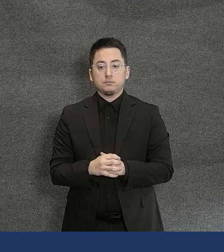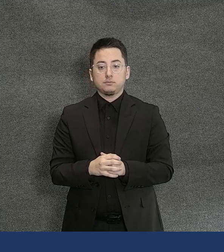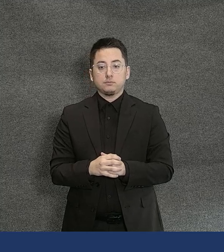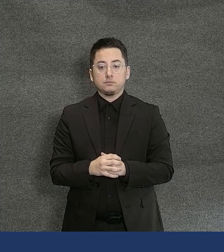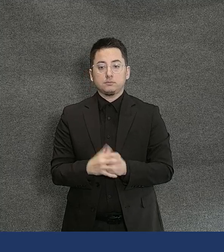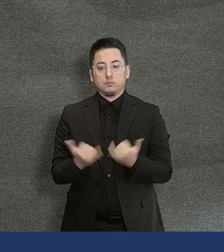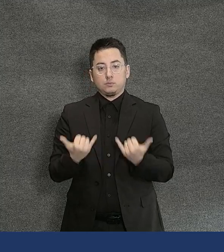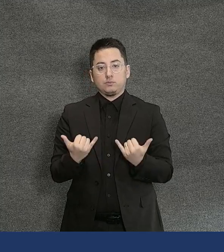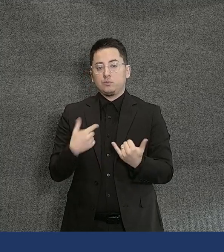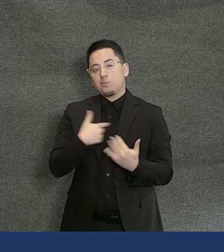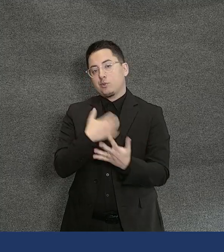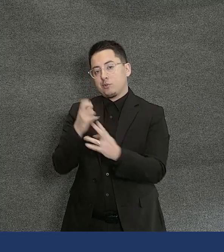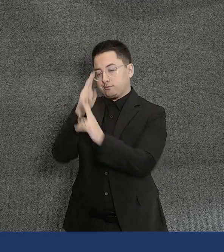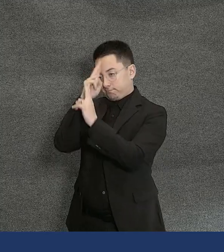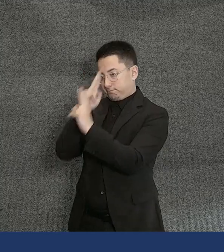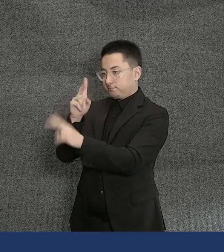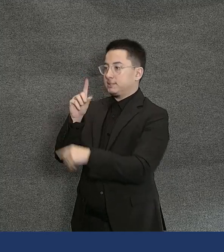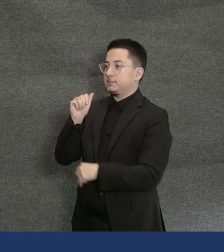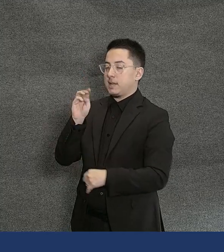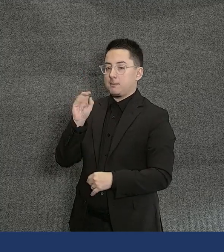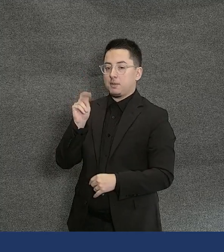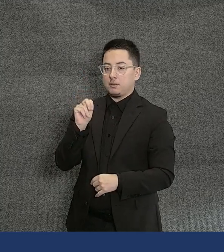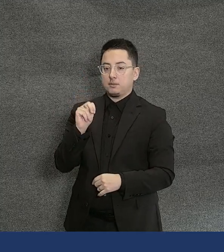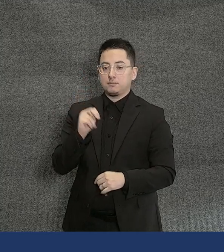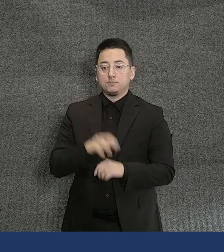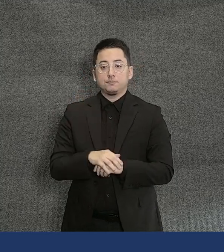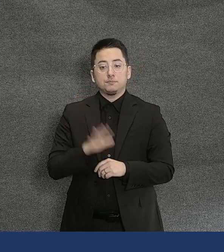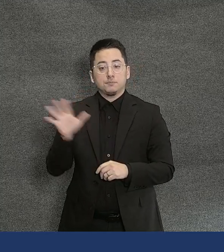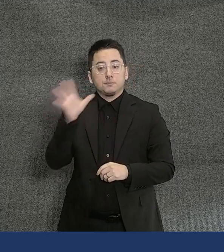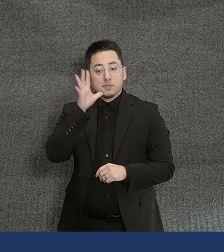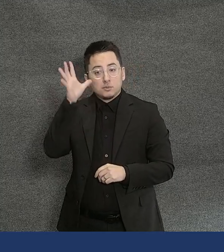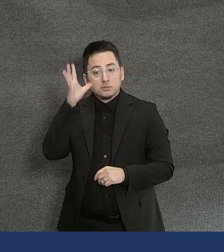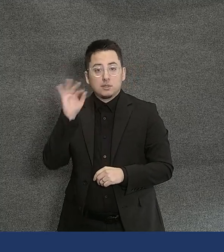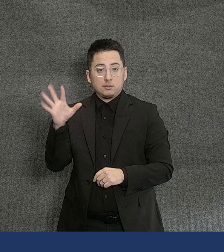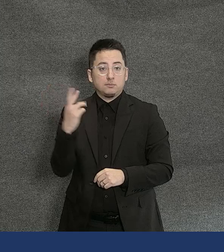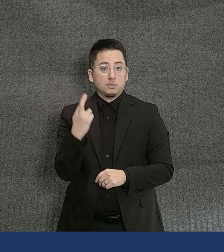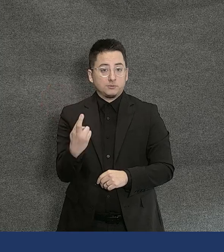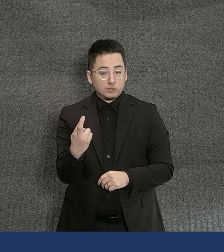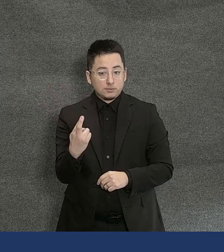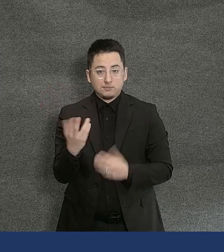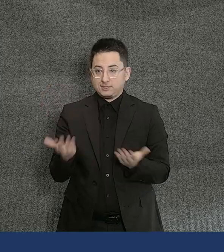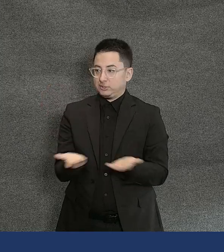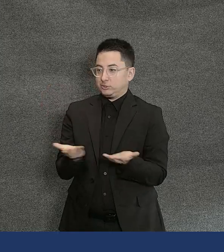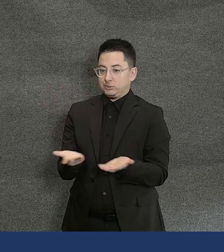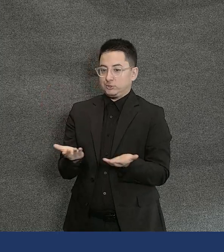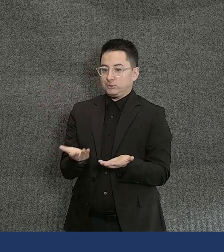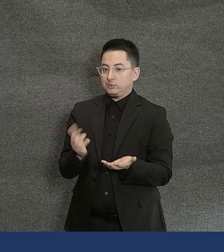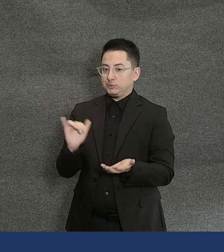I know that his parents and his best friend are also joining us.